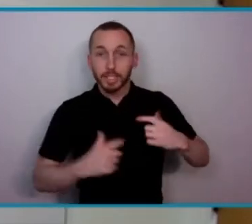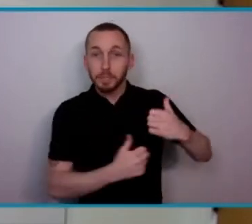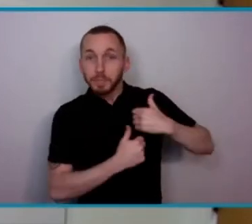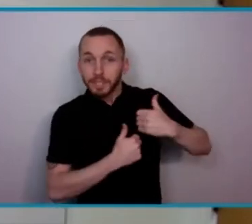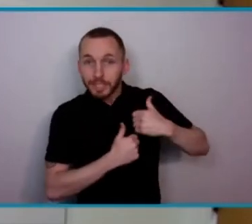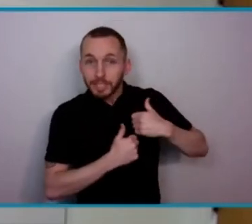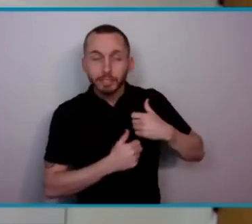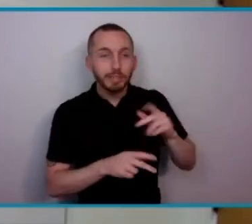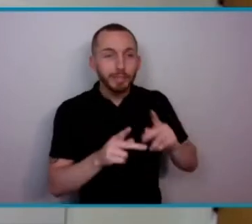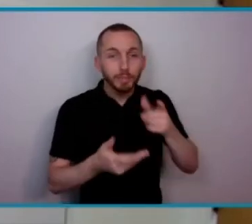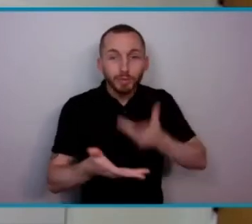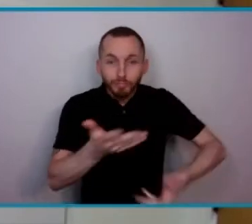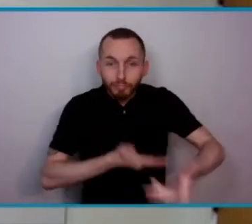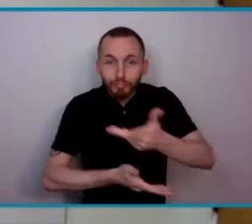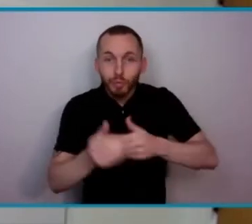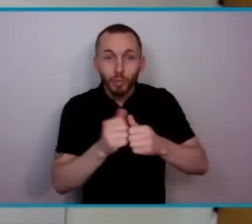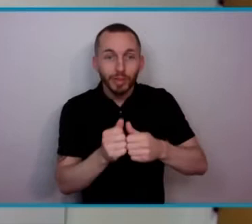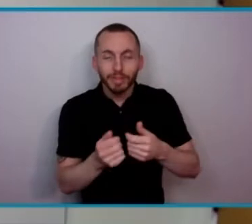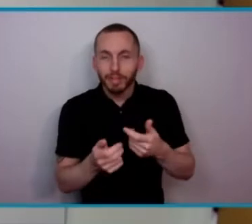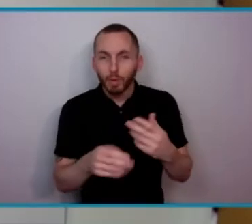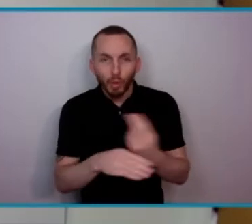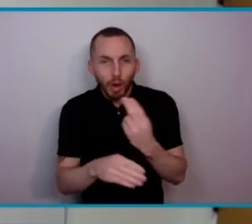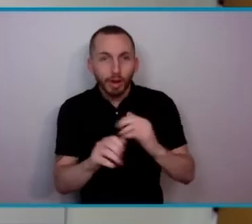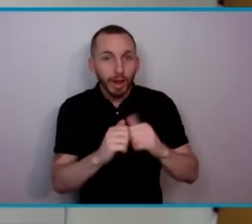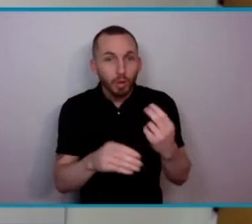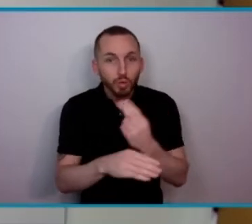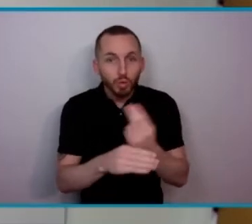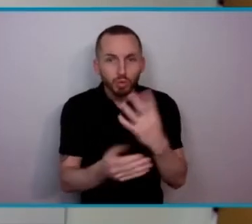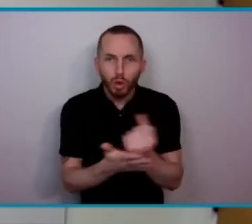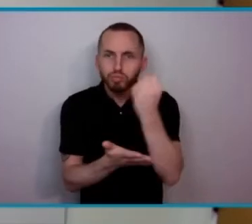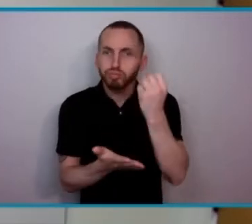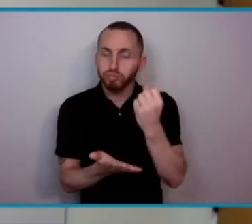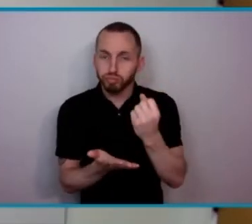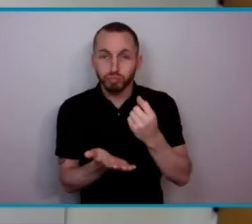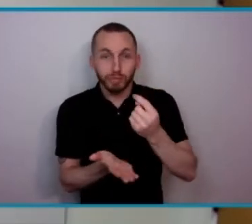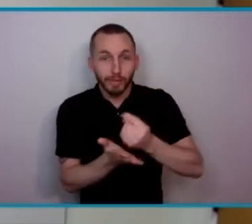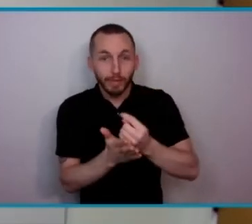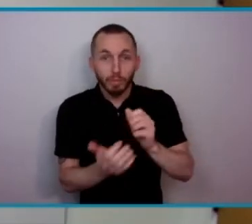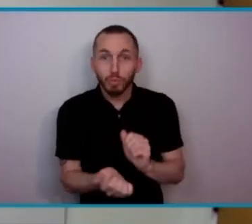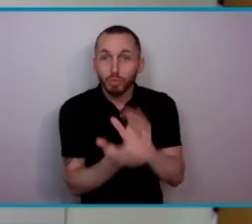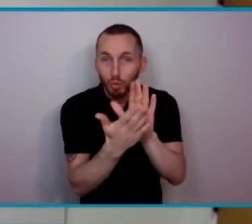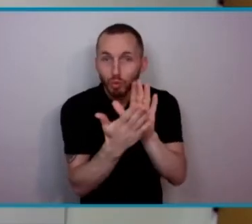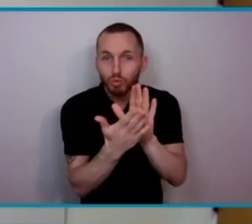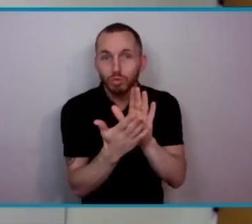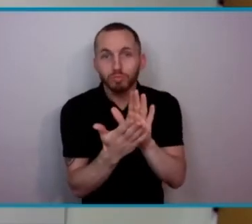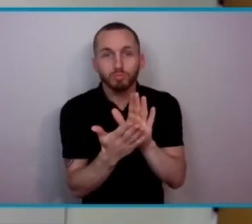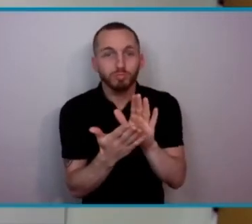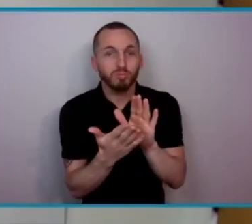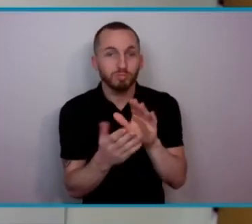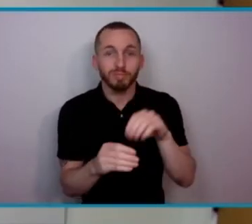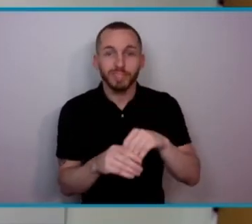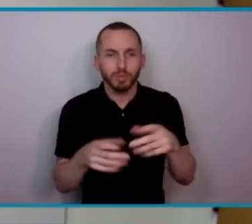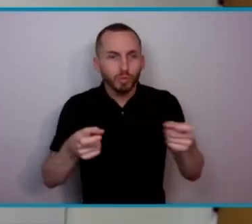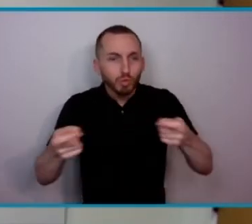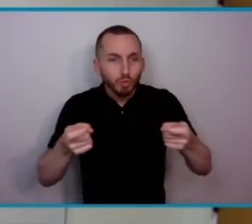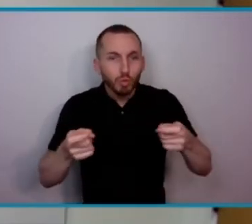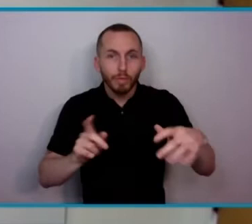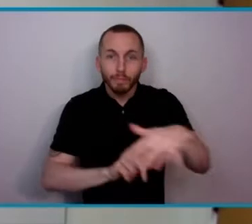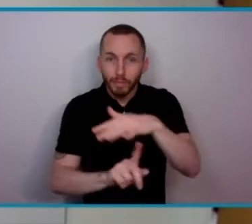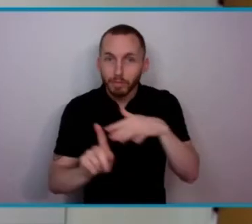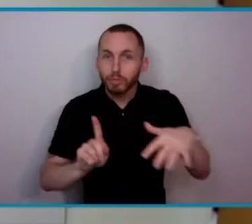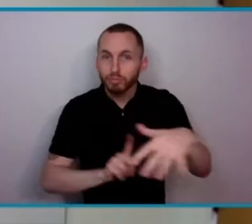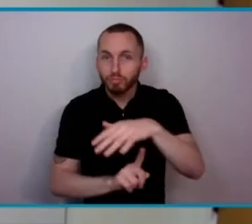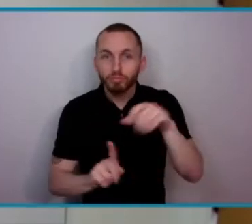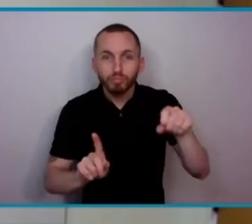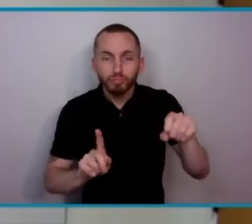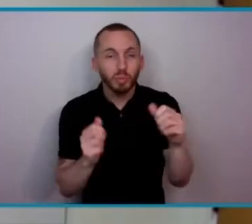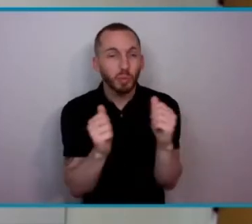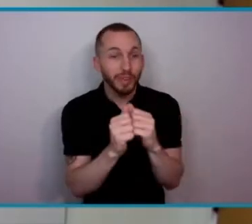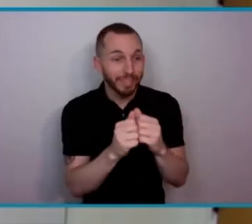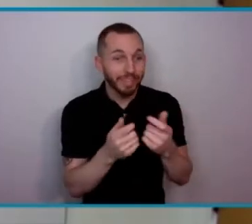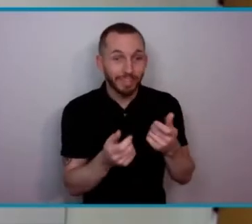therapeutic approaches in a controlled way, with the measurement of mechanism as part